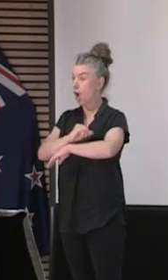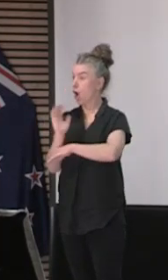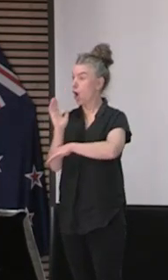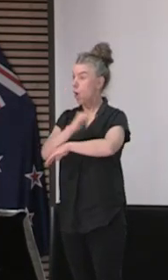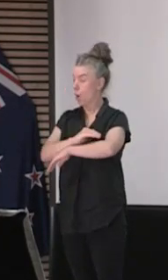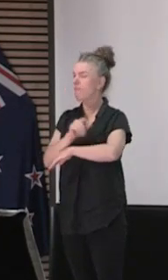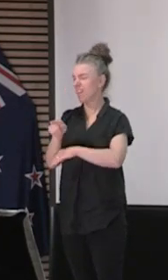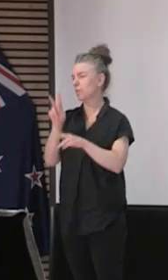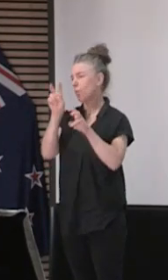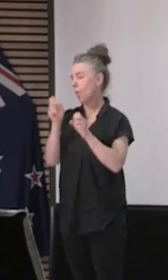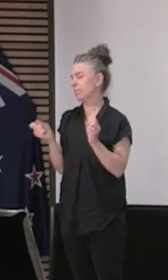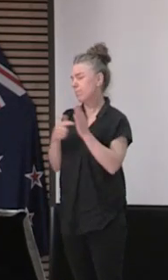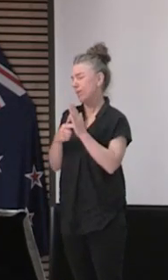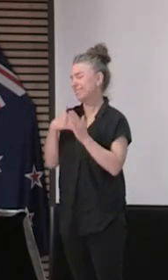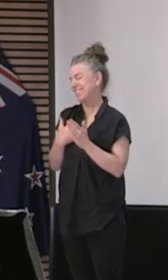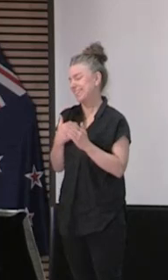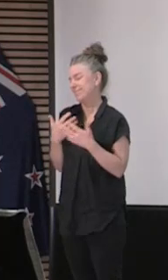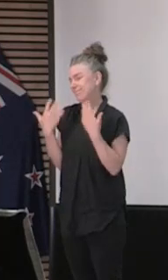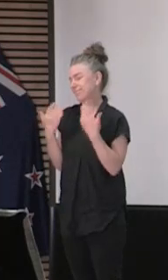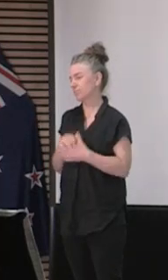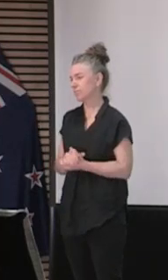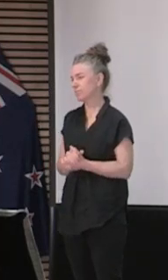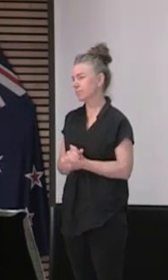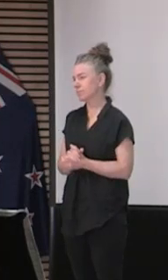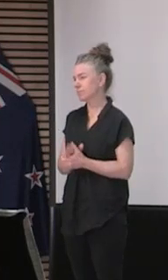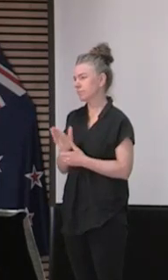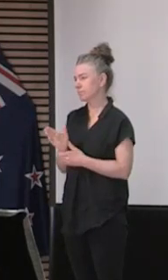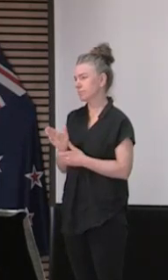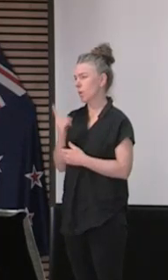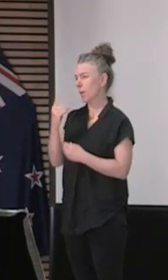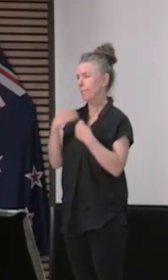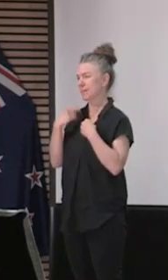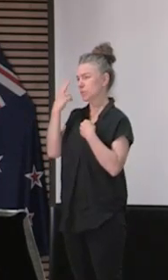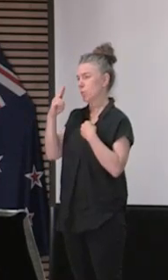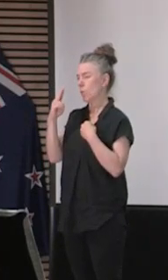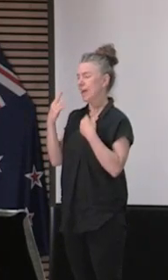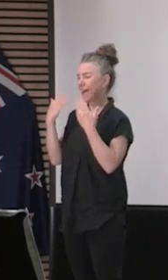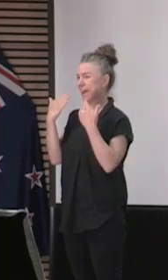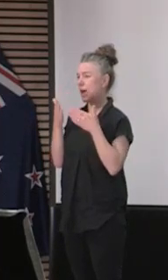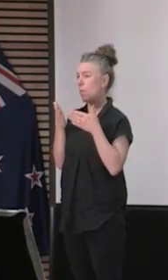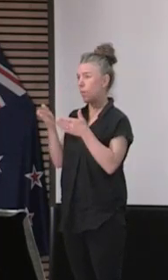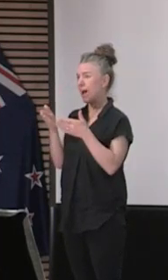to domestic airlines. what about theproposal to withdraw airtraffic services